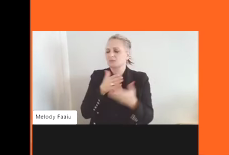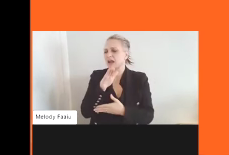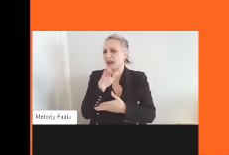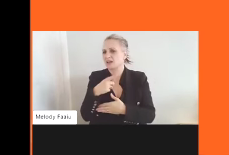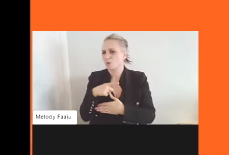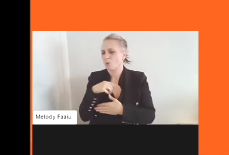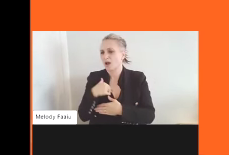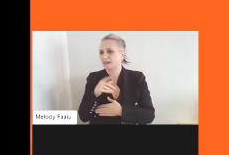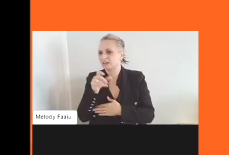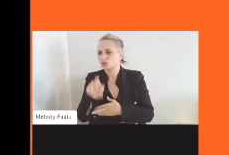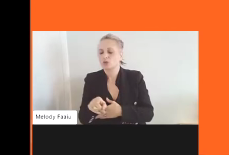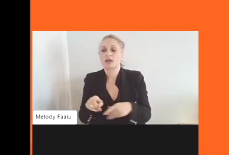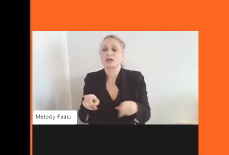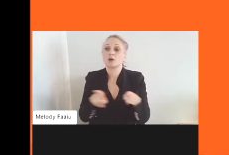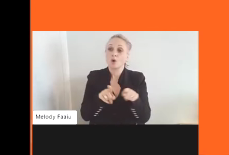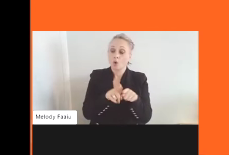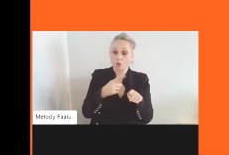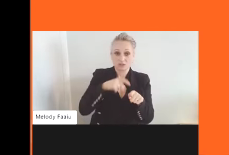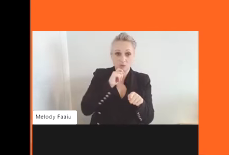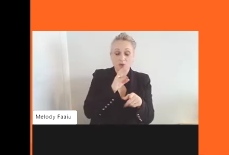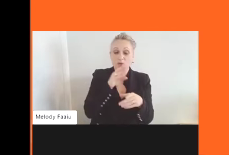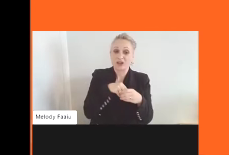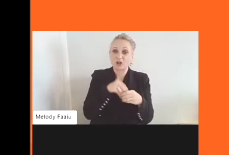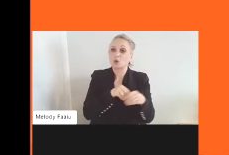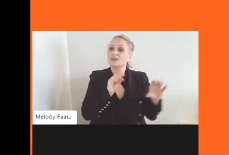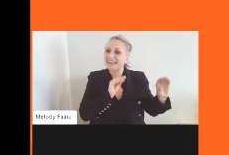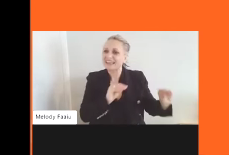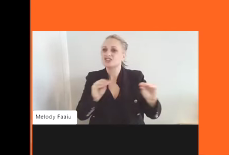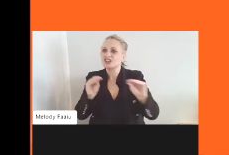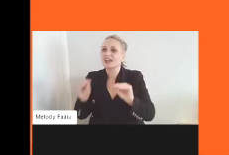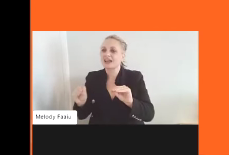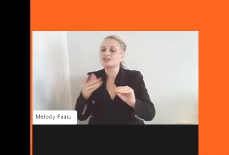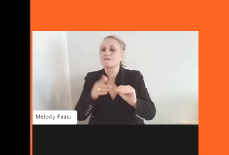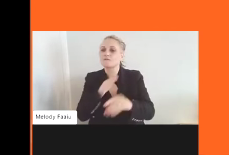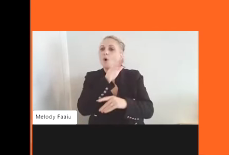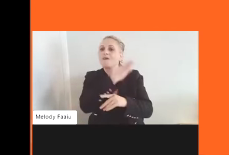education of this topic to our future construction stakeholders.